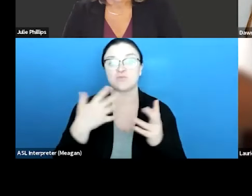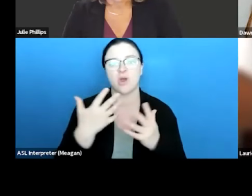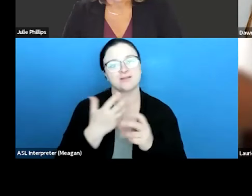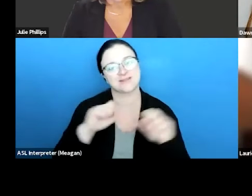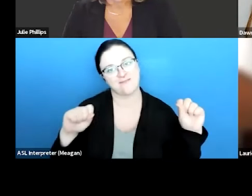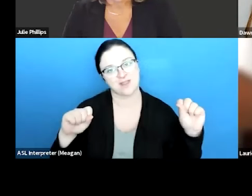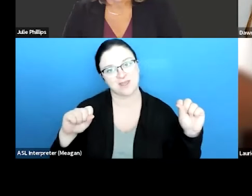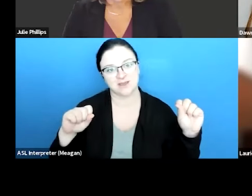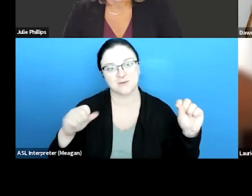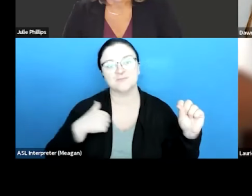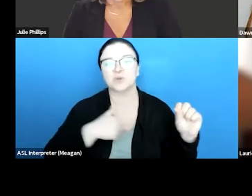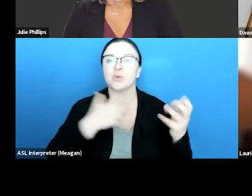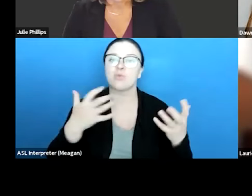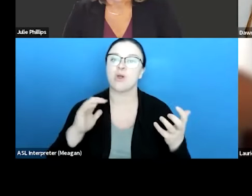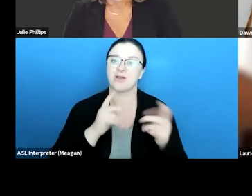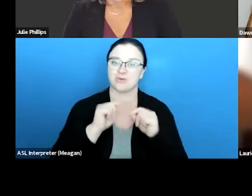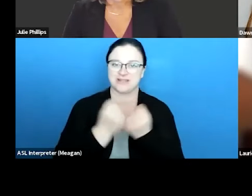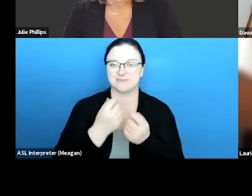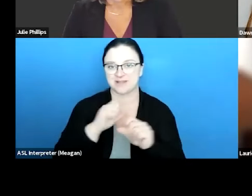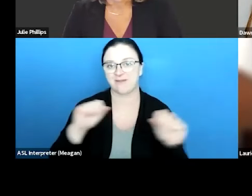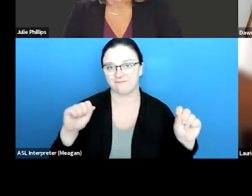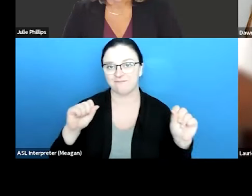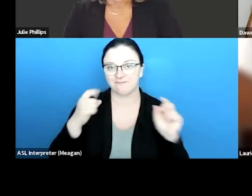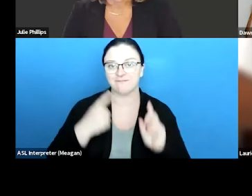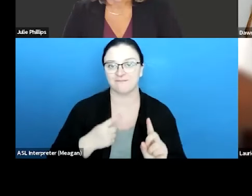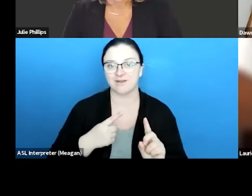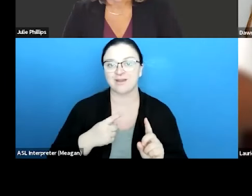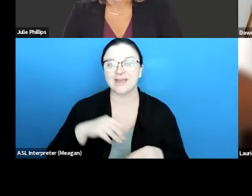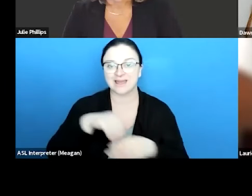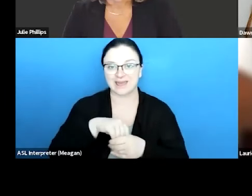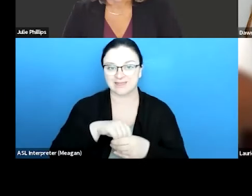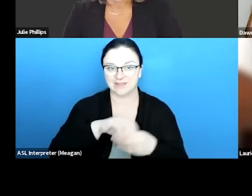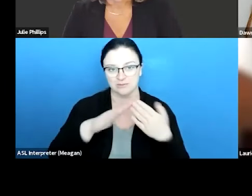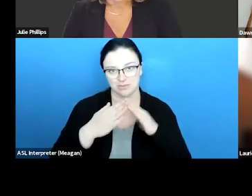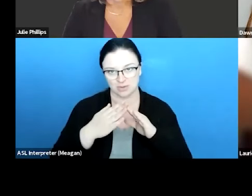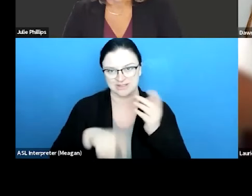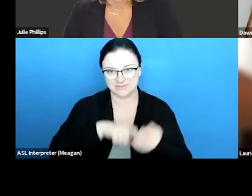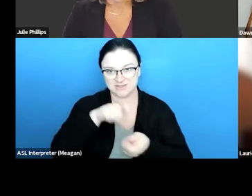We want our teams to be safe in the community. They go into some really